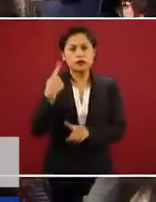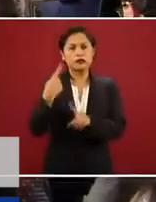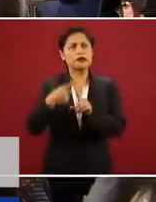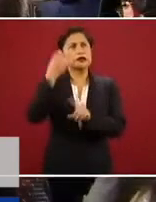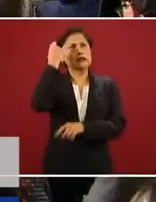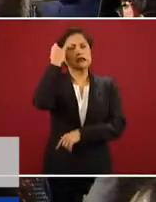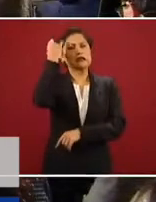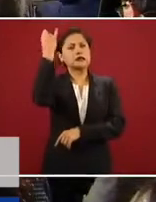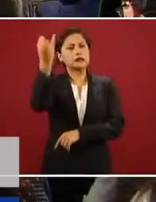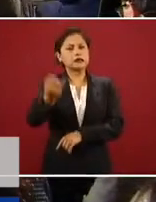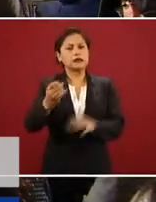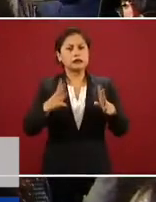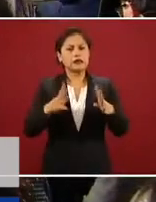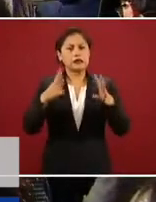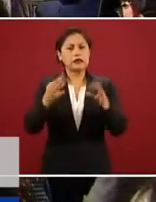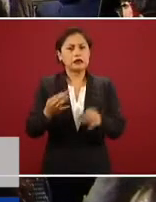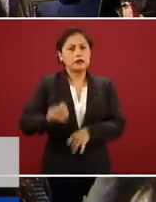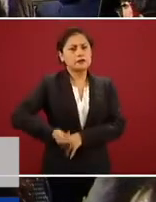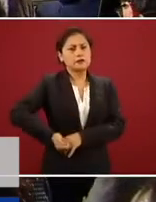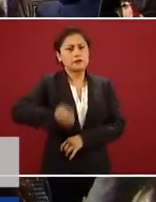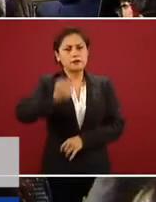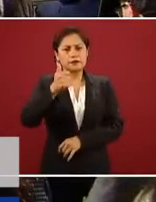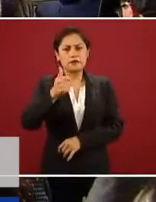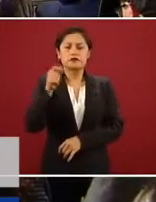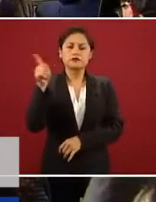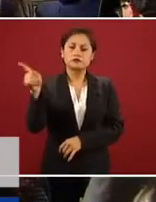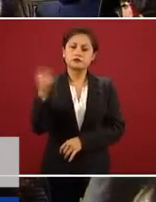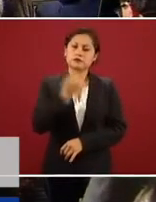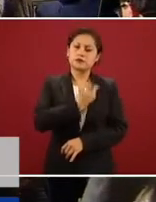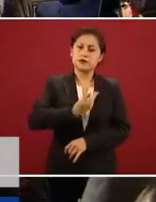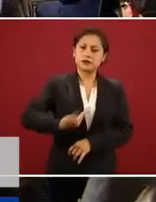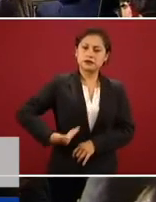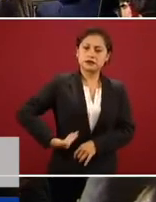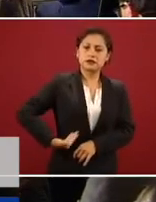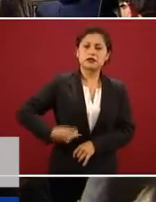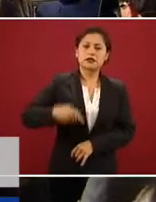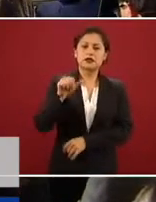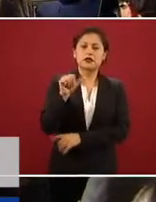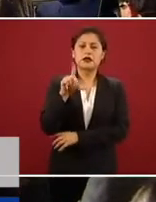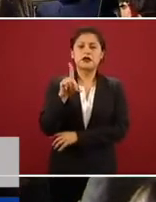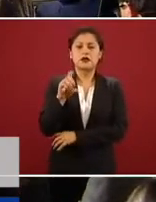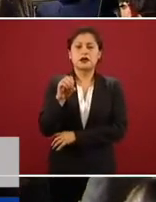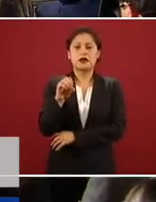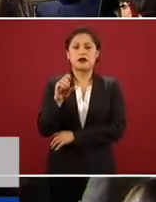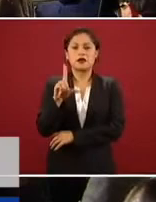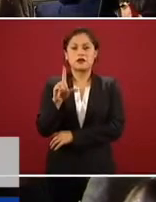About the coronavirus the president acknowledges that there is not enough information that has caused a lot of misinformation